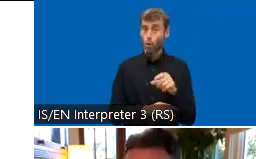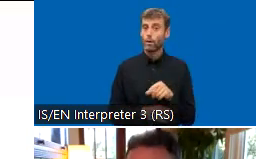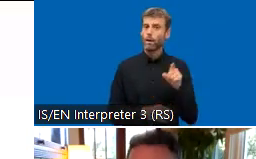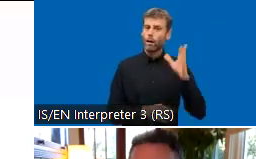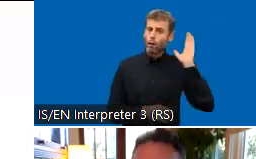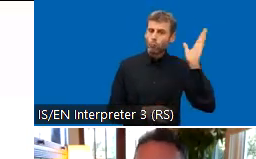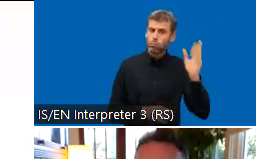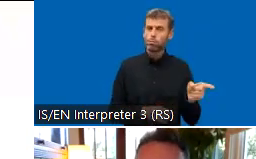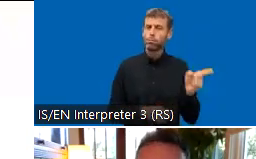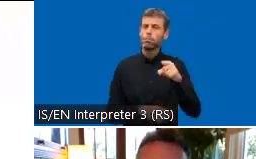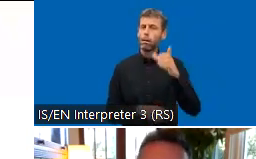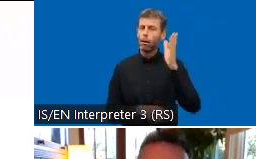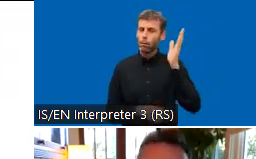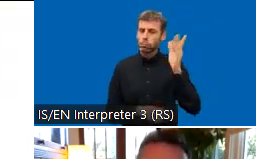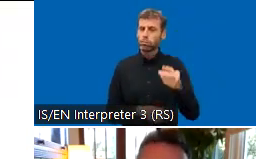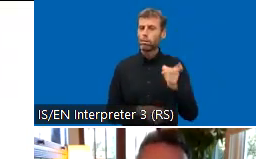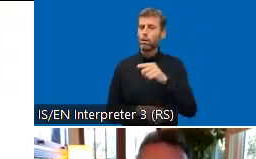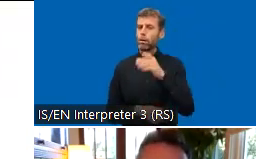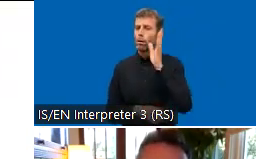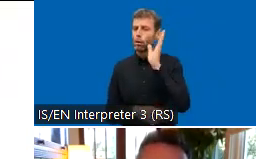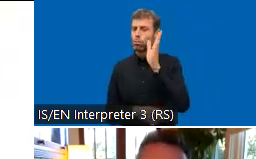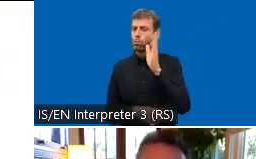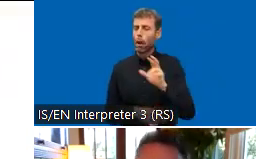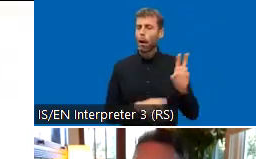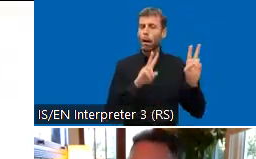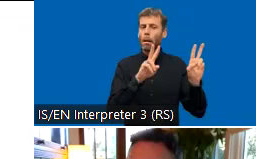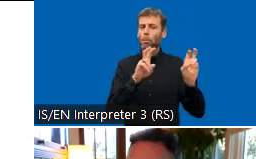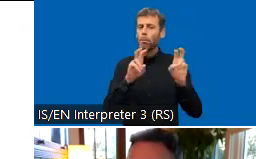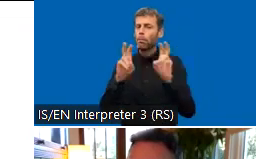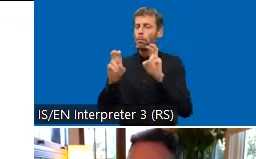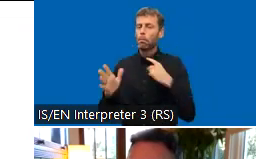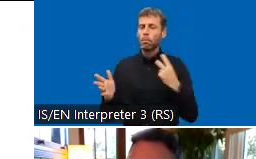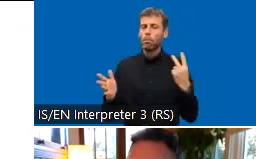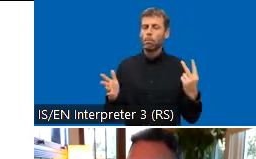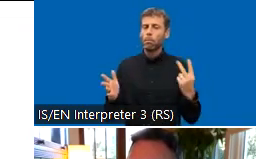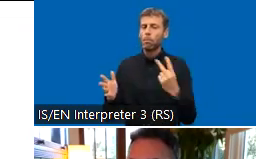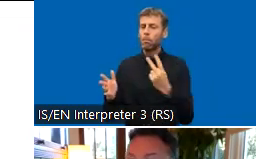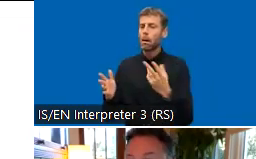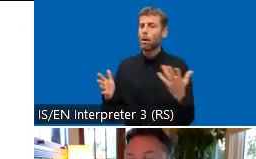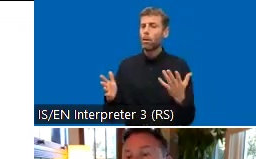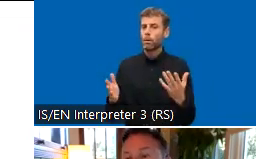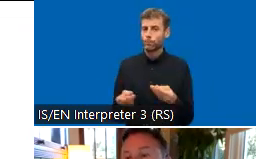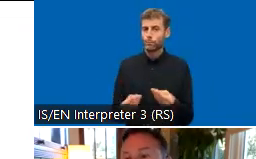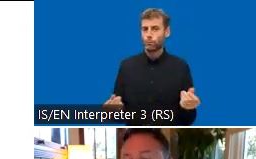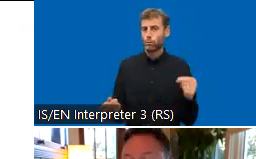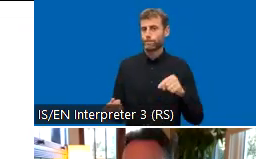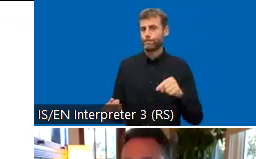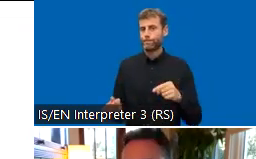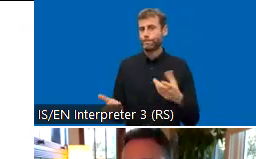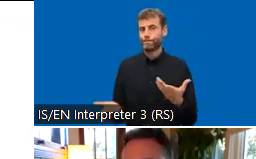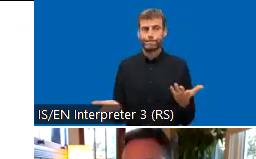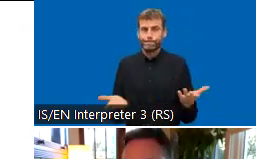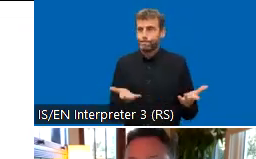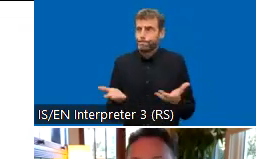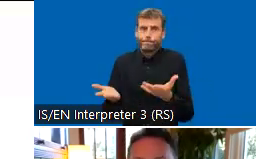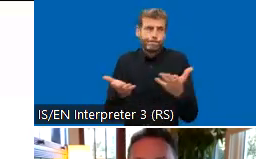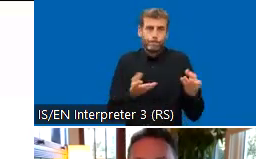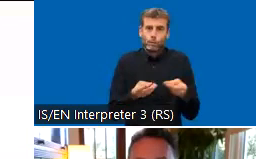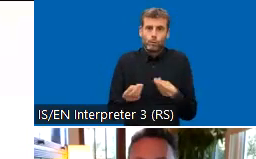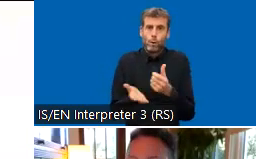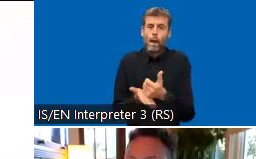And IAAP one of our primary goals is to do professional certification. Which I'll get to in just a second. But the other one